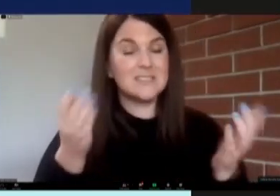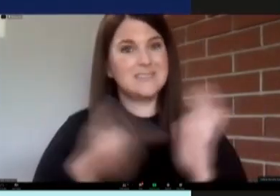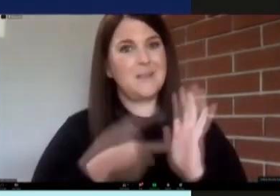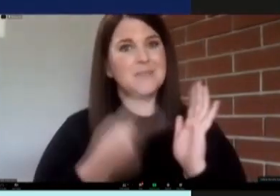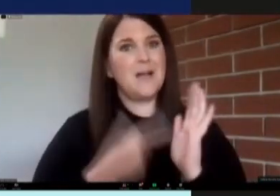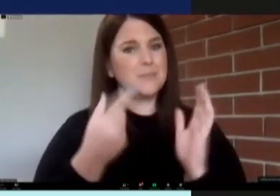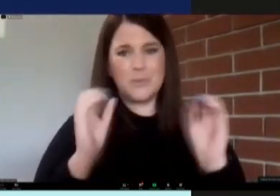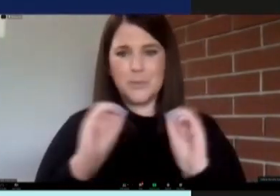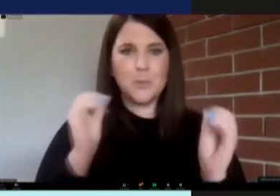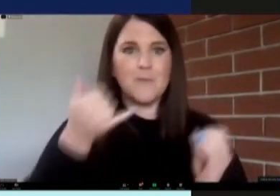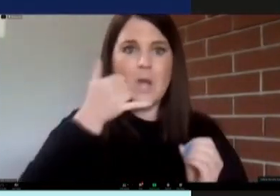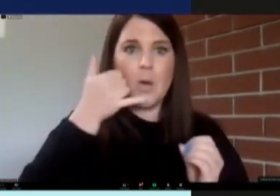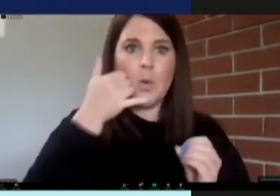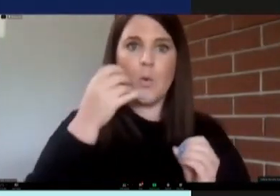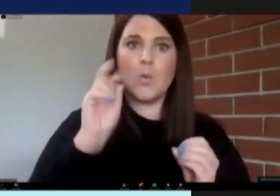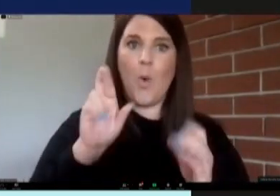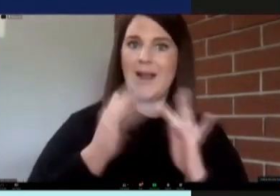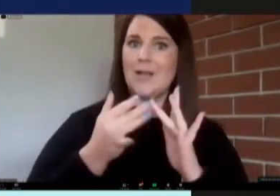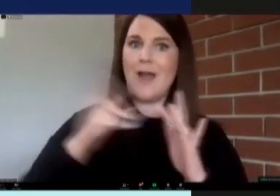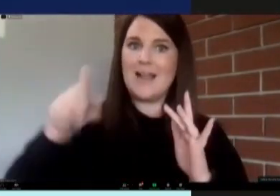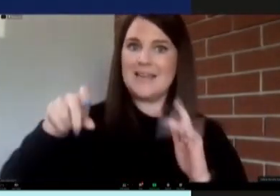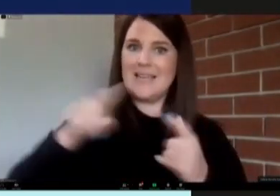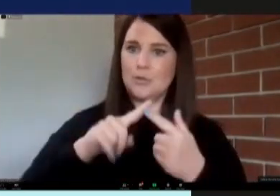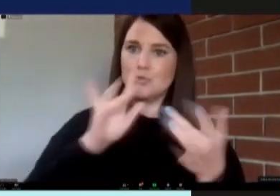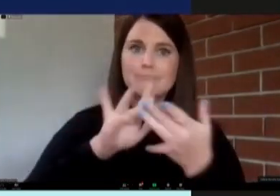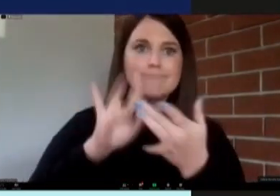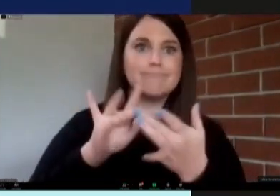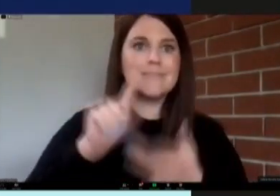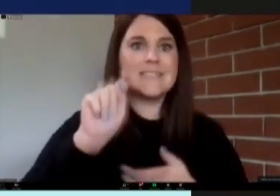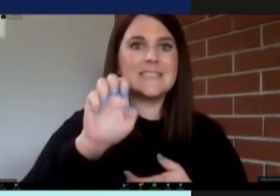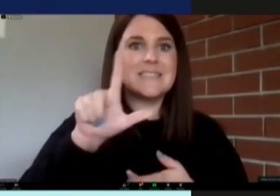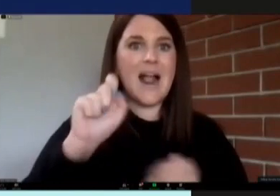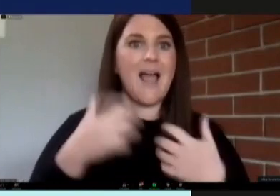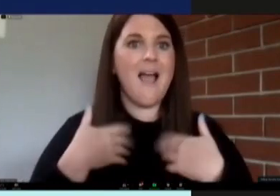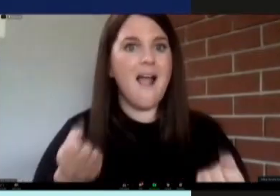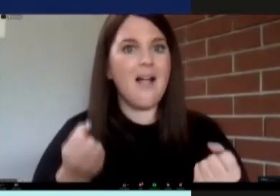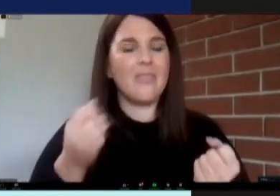or broadband needed to connect with telehealthcare or other digital tools.